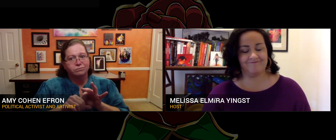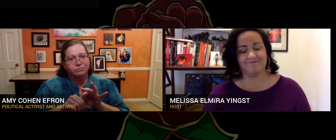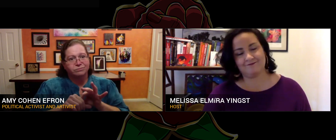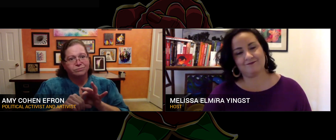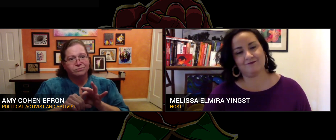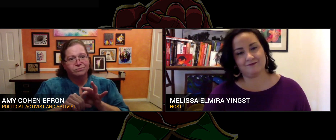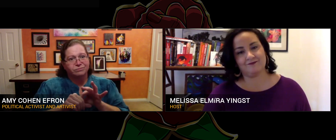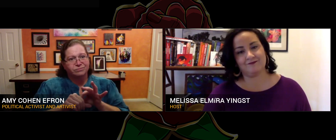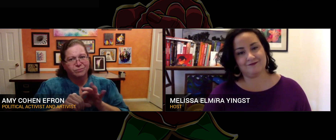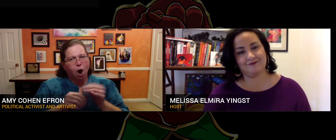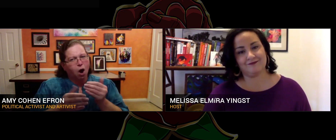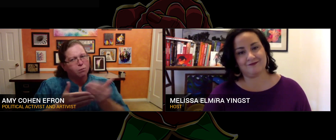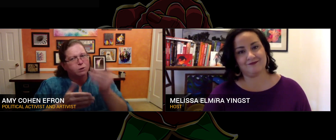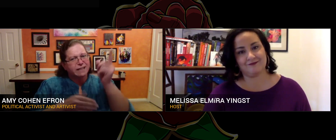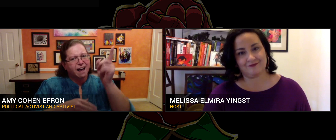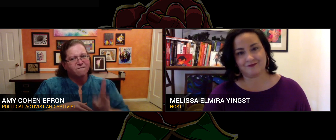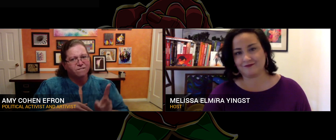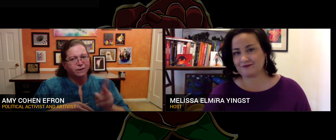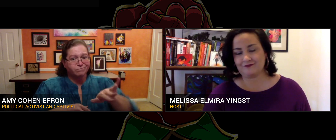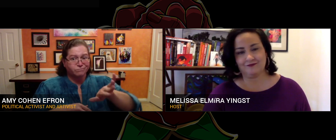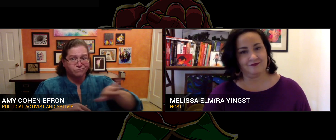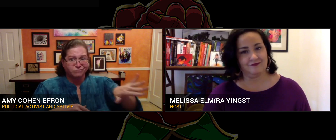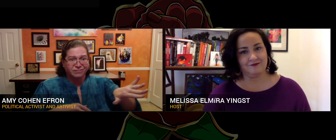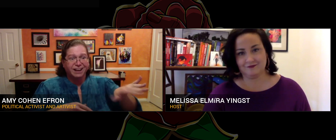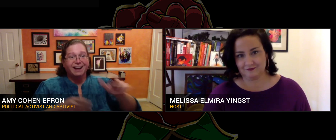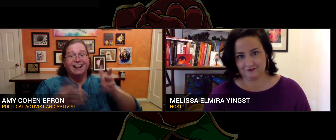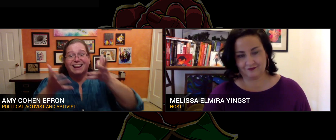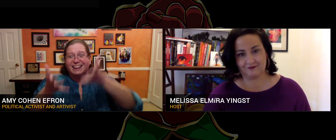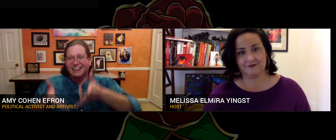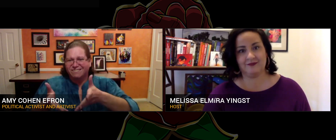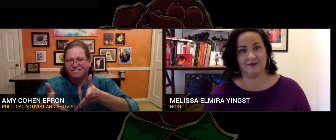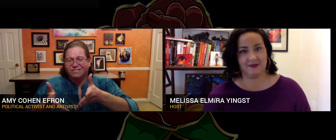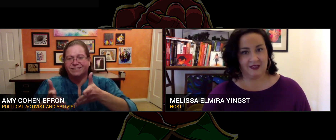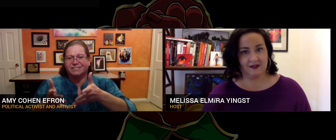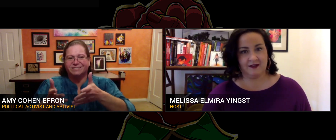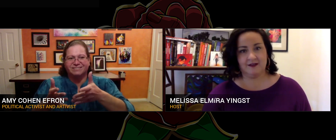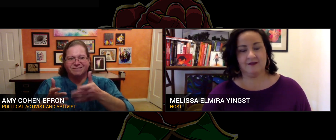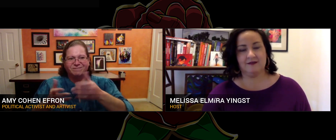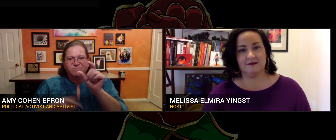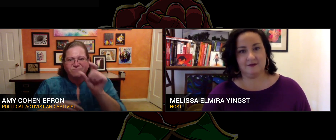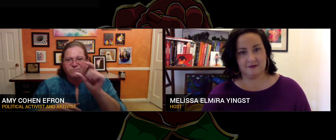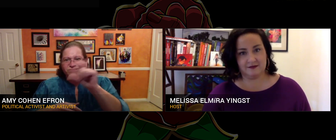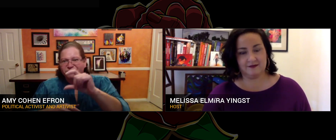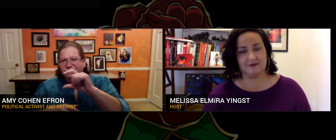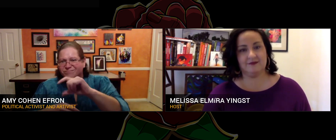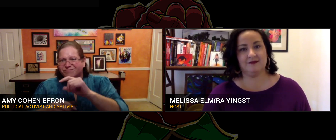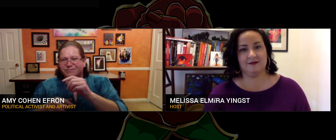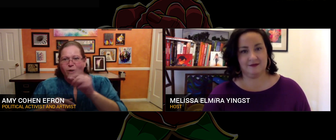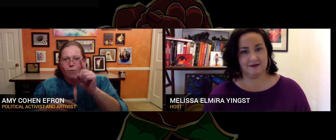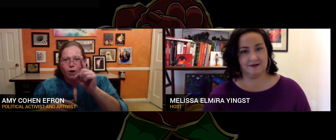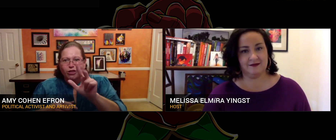Almost half. Push that aside and look what was left. Those bits and pieces here and there.